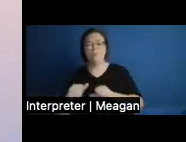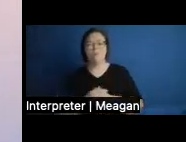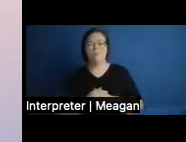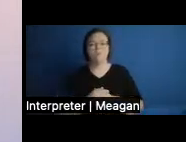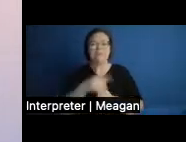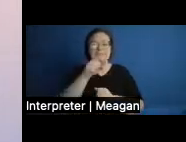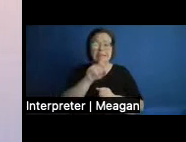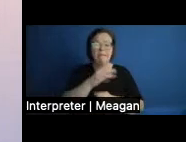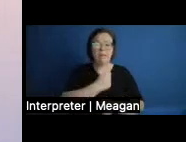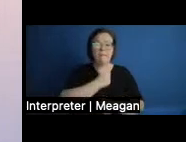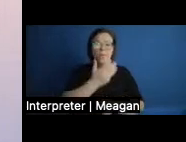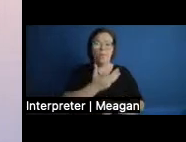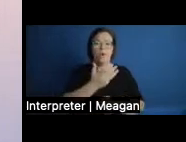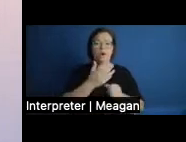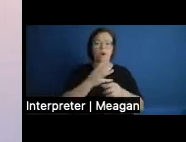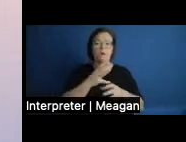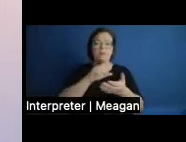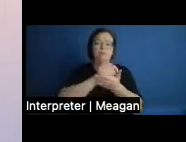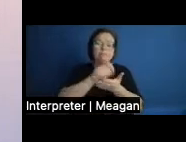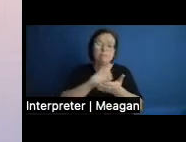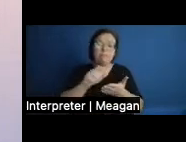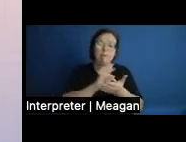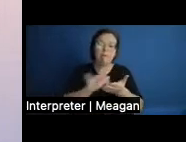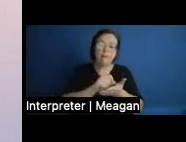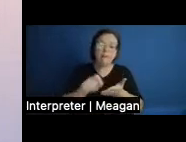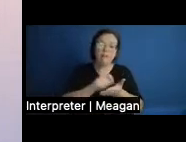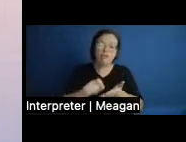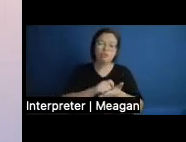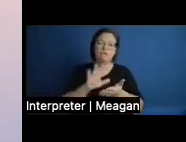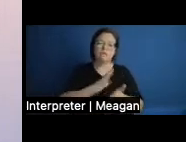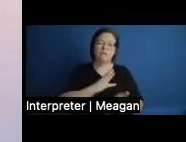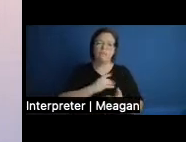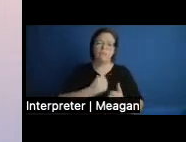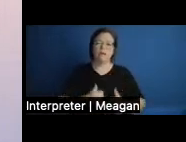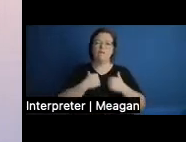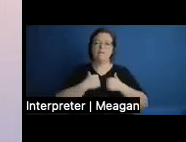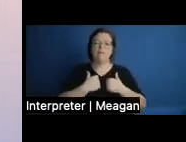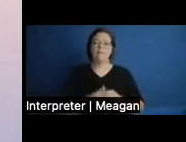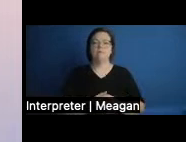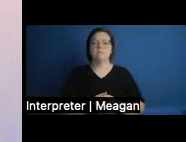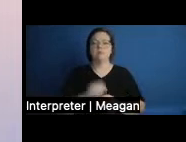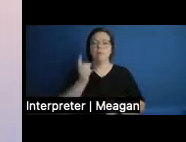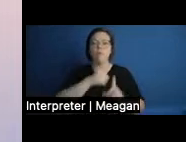of the poem to forge on the blank page, the nature of its formal life. Epistemological crisis,